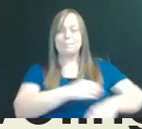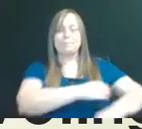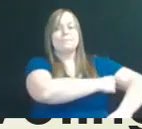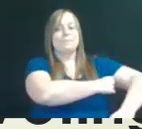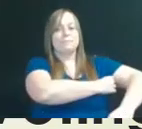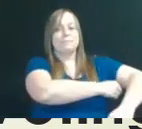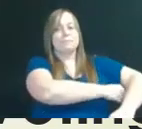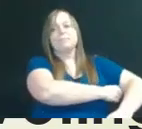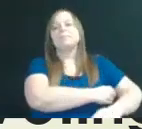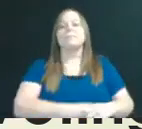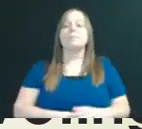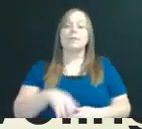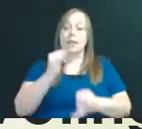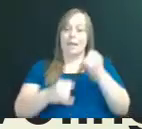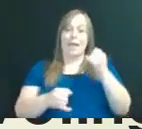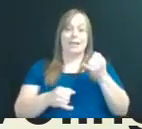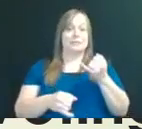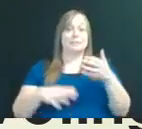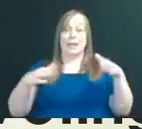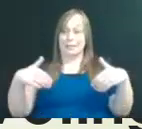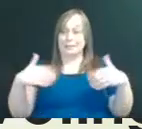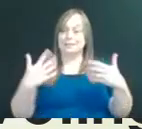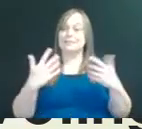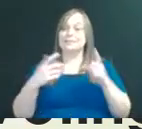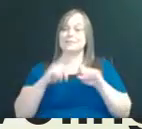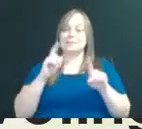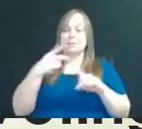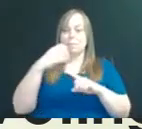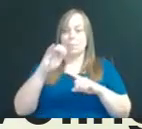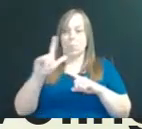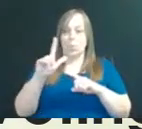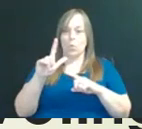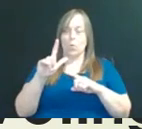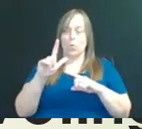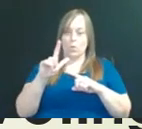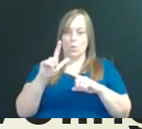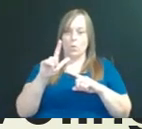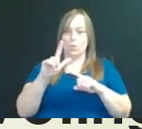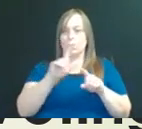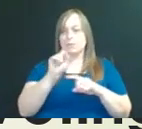And then last but not least, the voting access team we do poll site surveying.